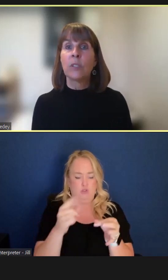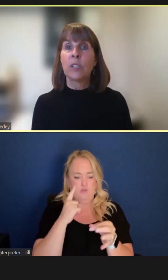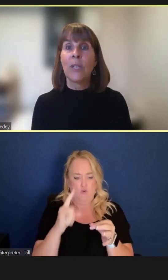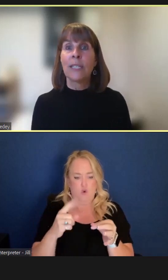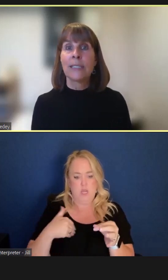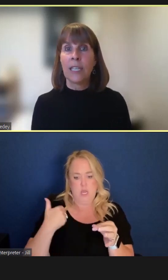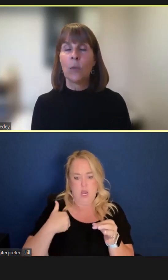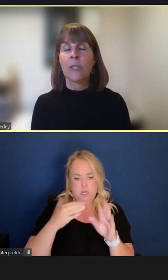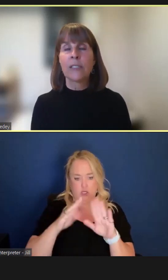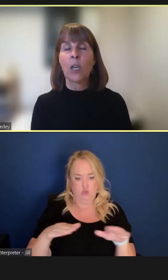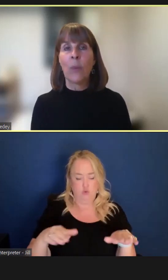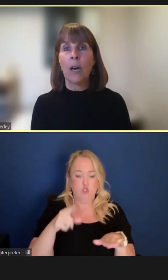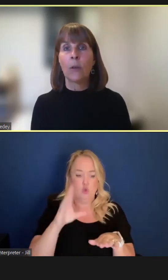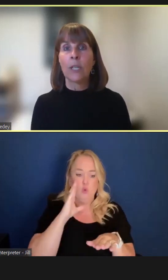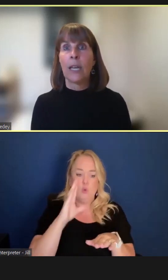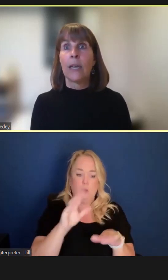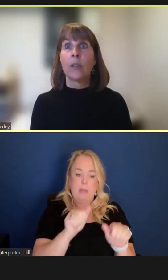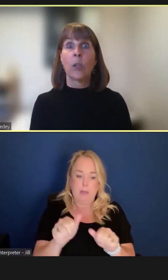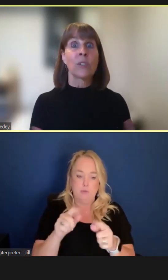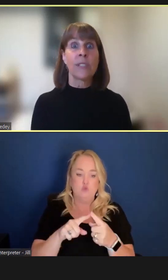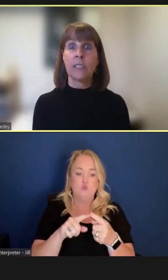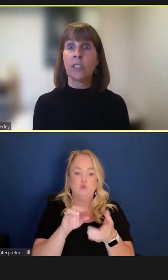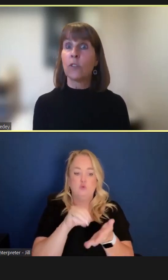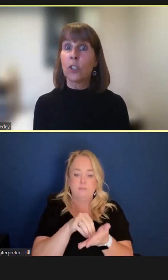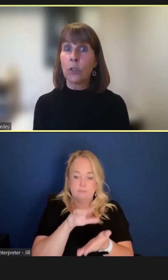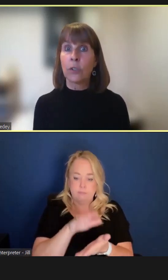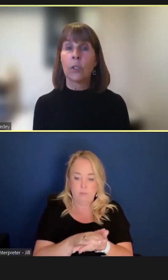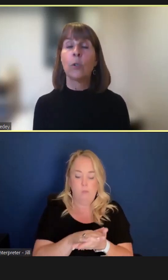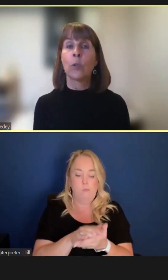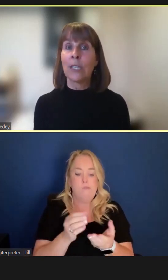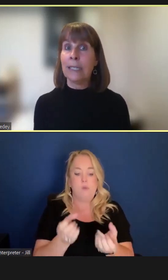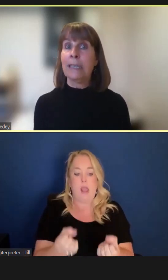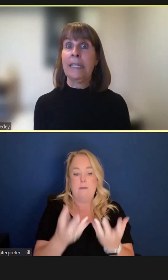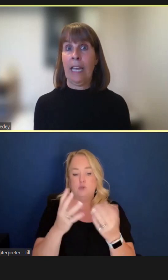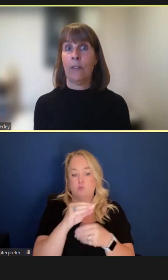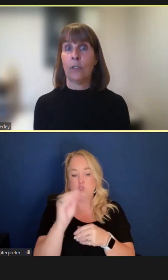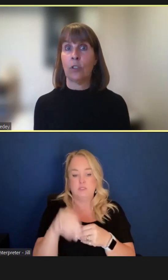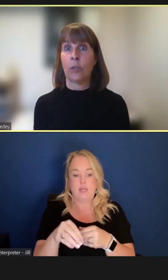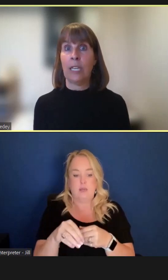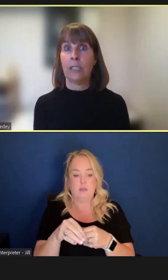make statements about the percentage of children who were in the average range